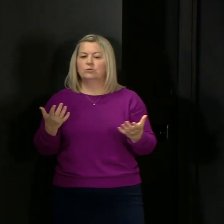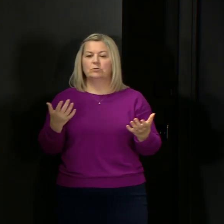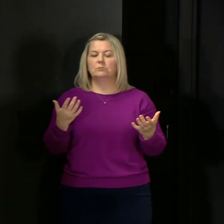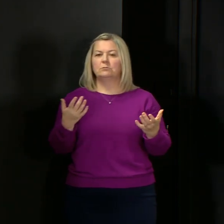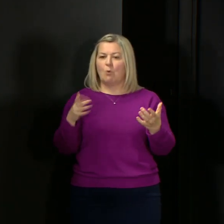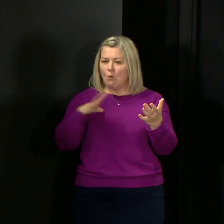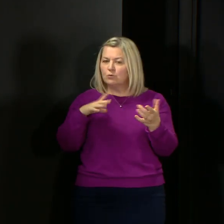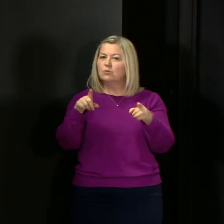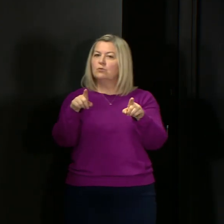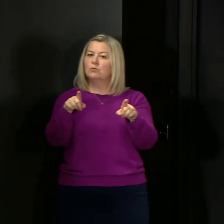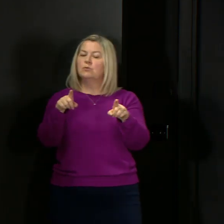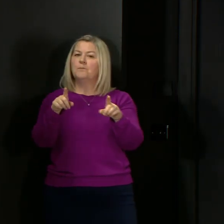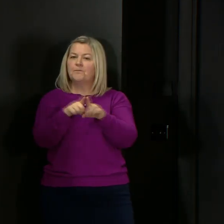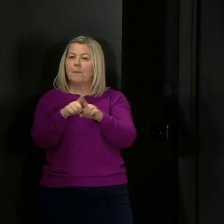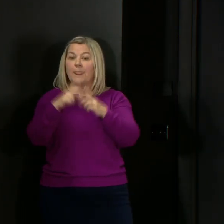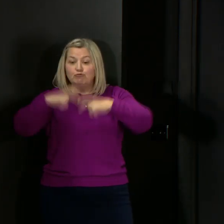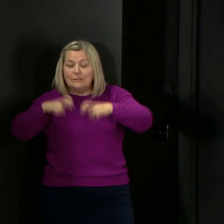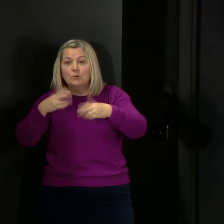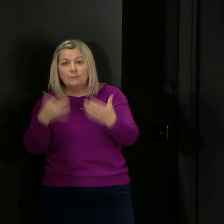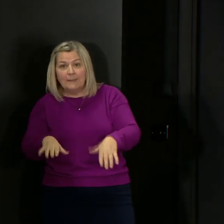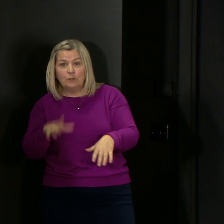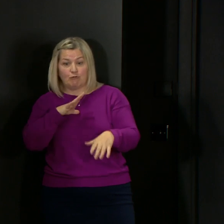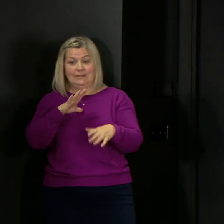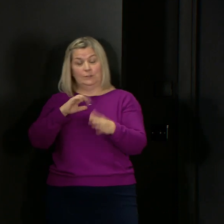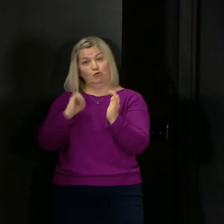from various research studies which are in place within Scotland, we have been commissioned